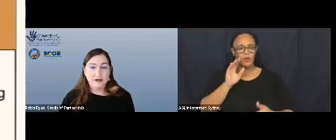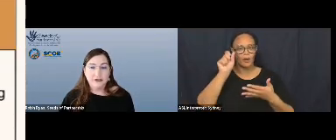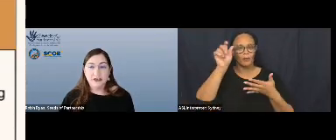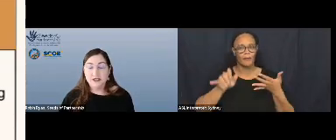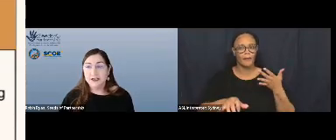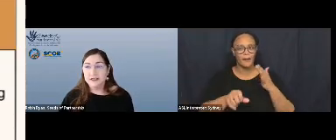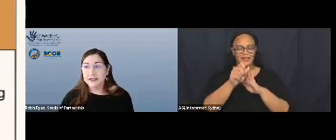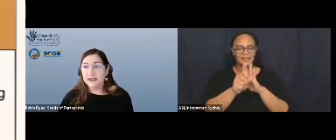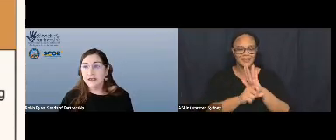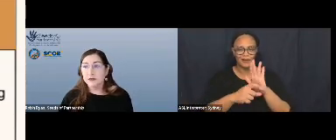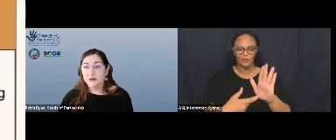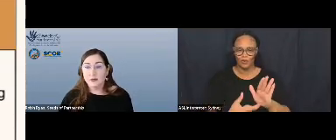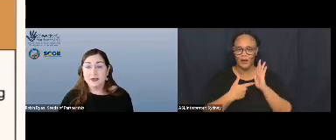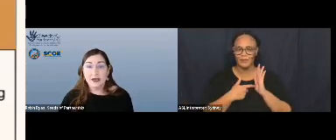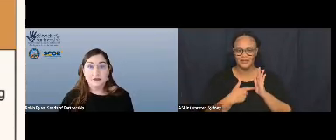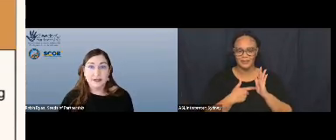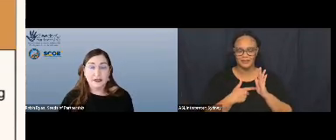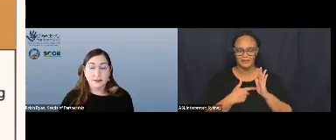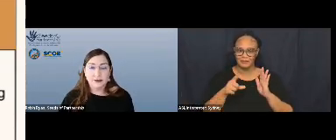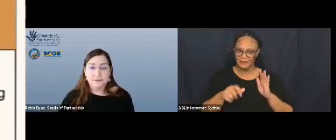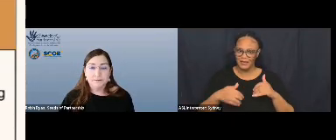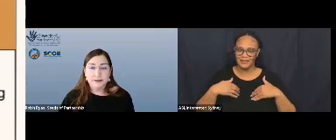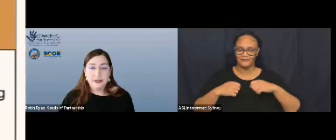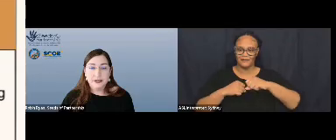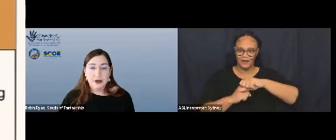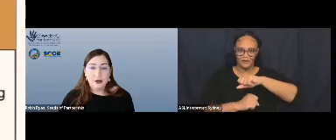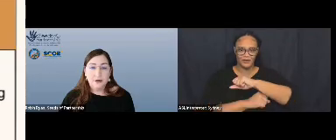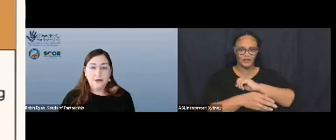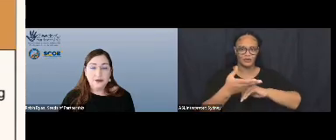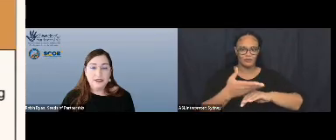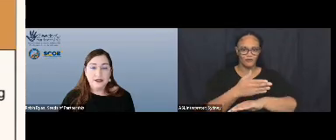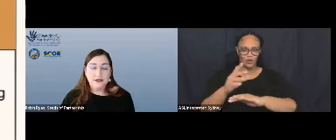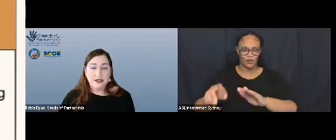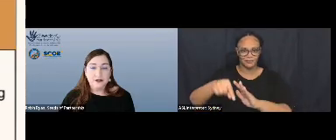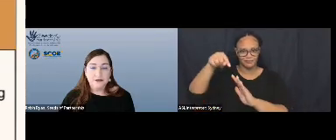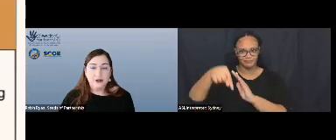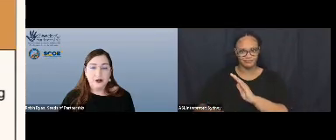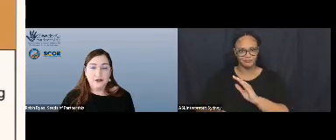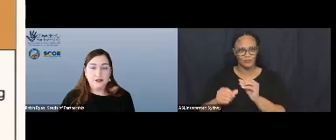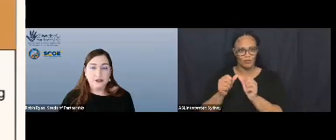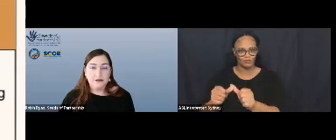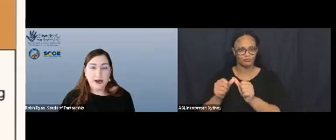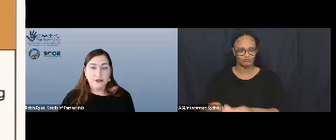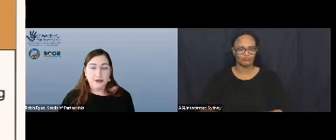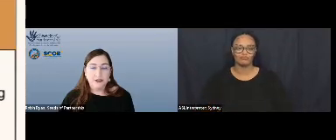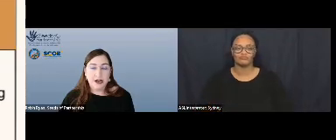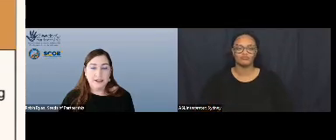that foundation is key before we dive in deeper. We'll focus on the California alternative pathway